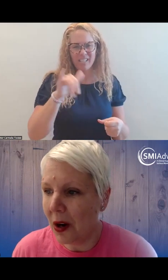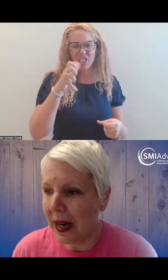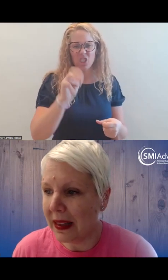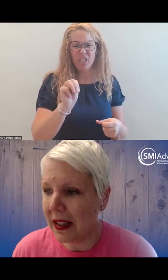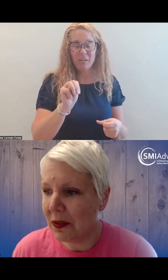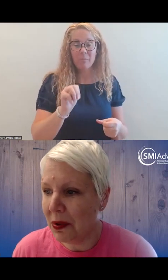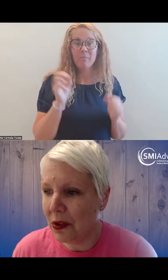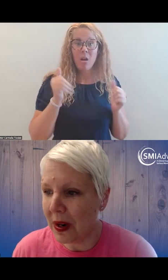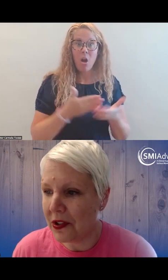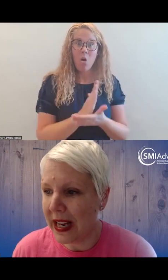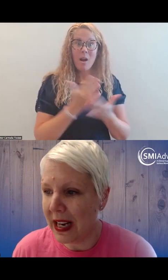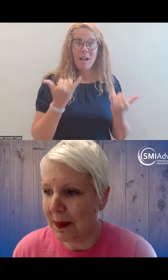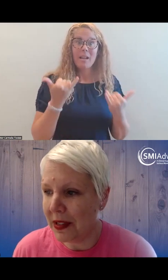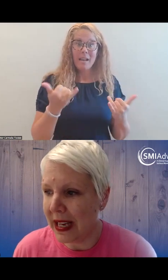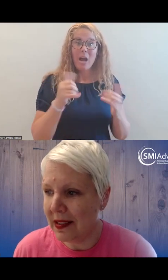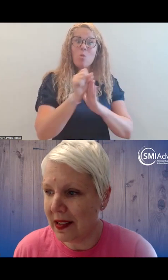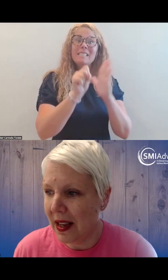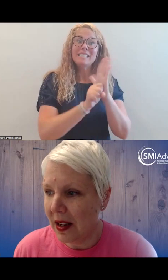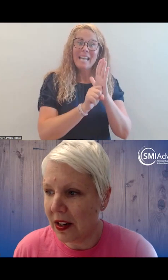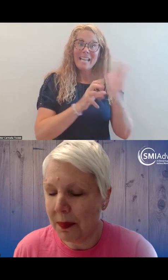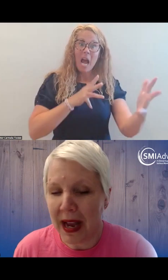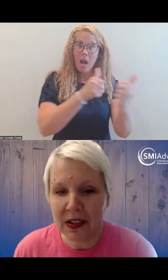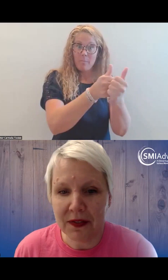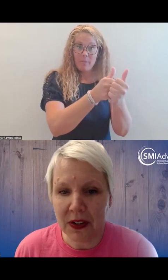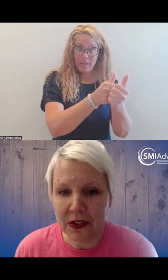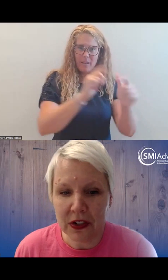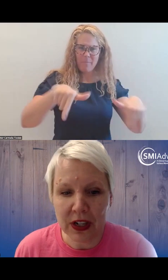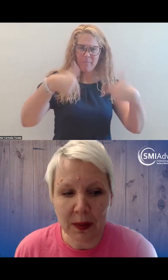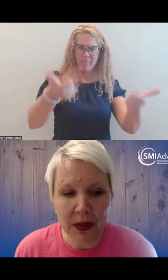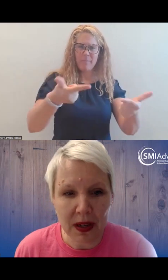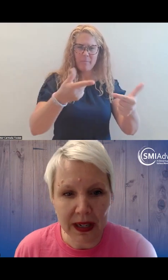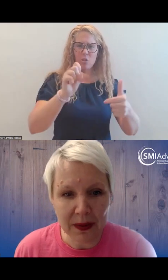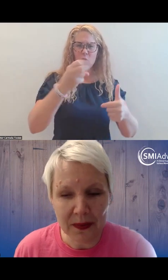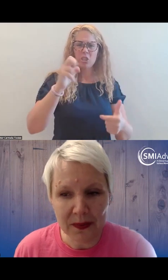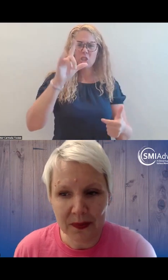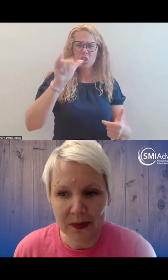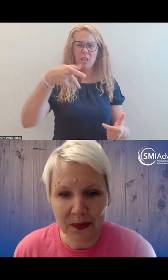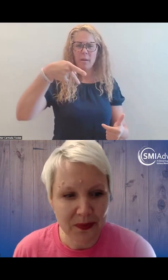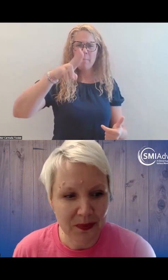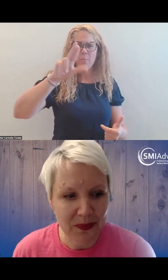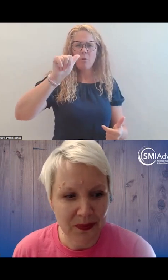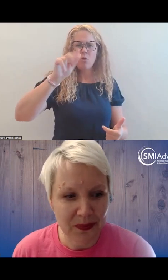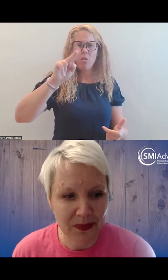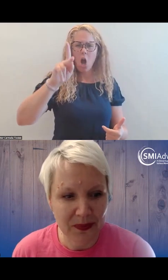ALL RIGHT. LET'S MOVE TO THE STATE UPDATES. GOING TO PASS IT FIRST TO SHELLY POLANCO.